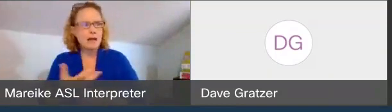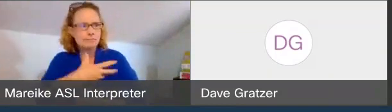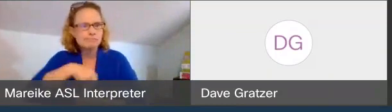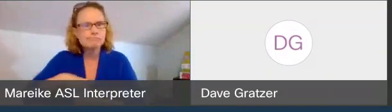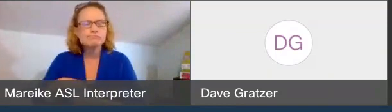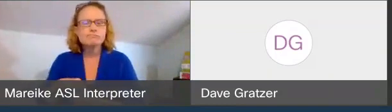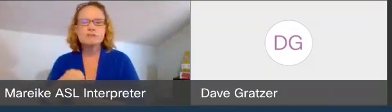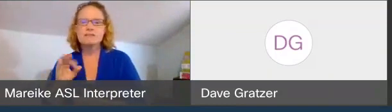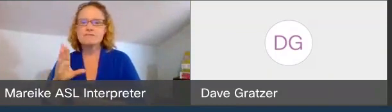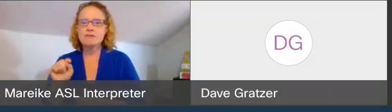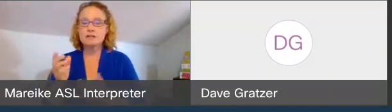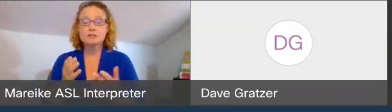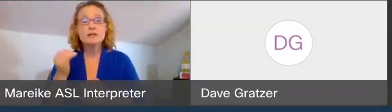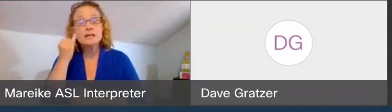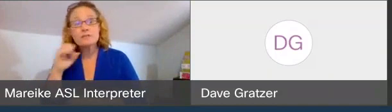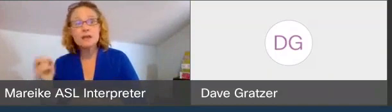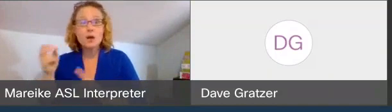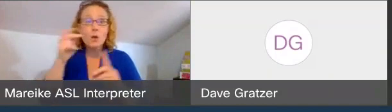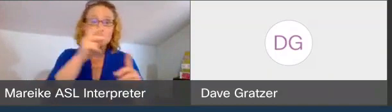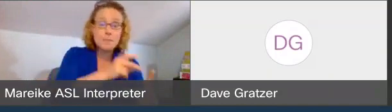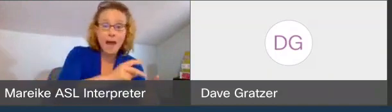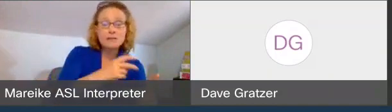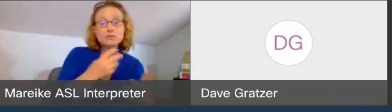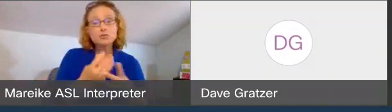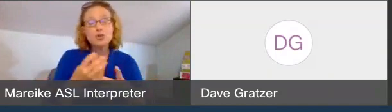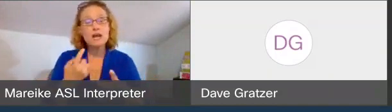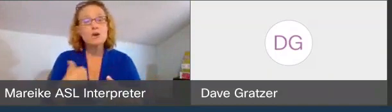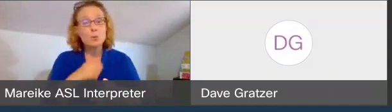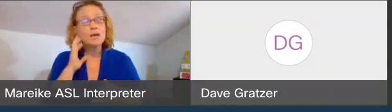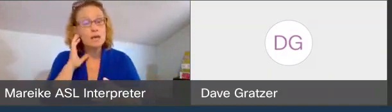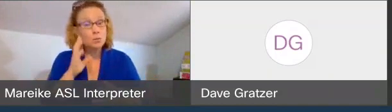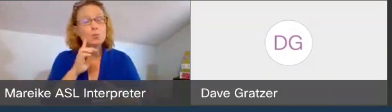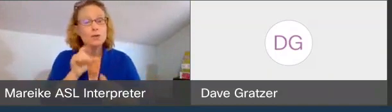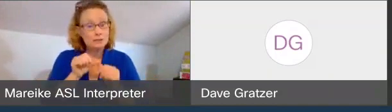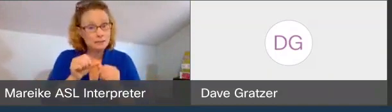if they go back in to jail, we'll keep a continuity of care while they're incarcerated,